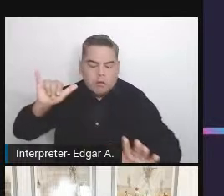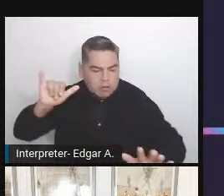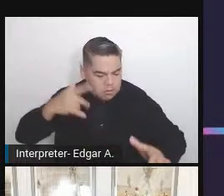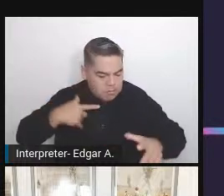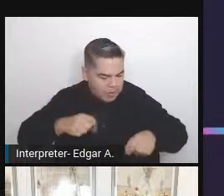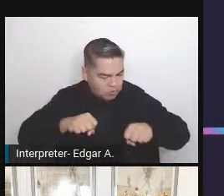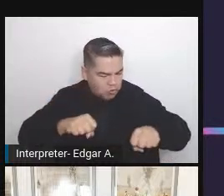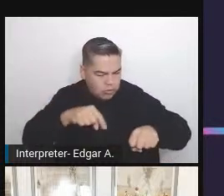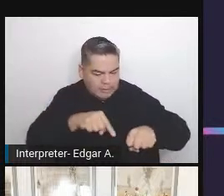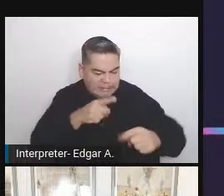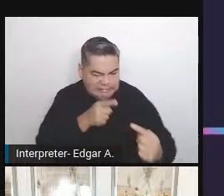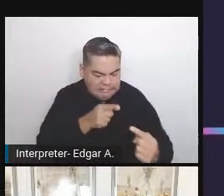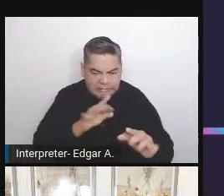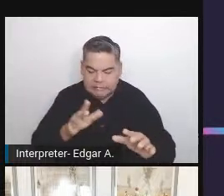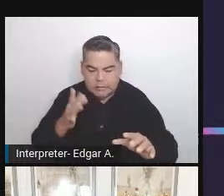horrible experience and it really opened my eyes because I